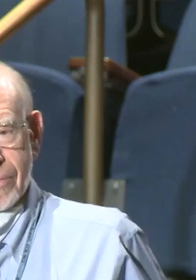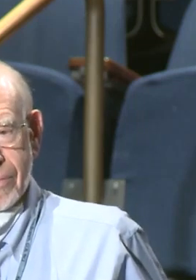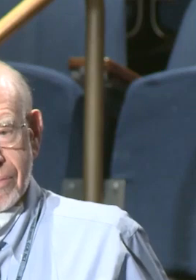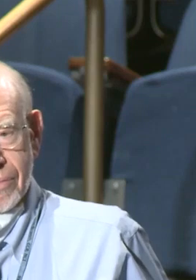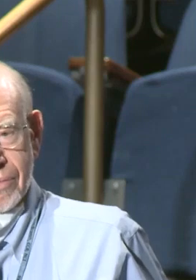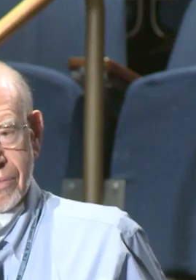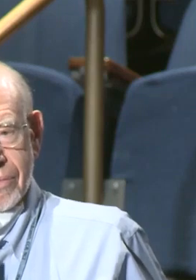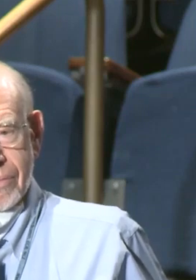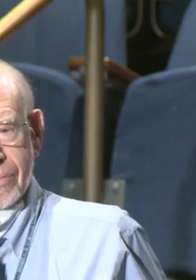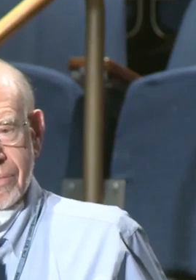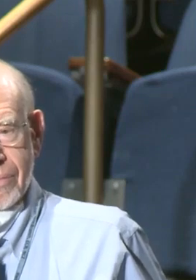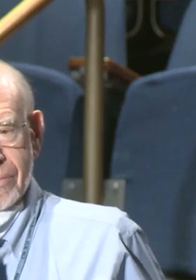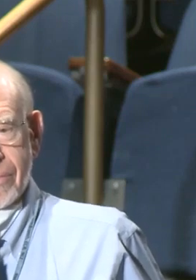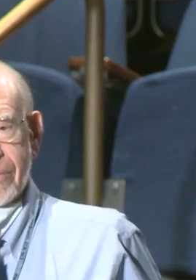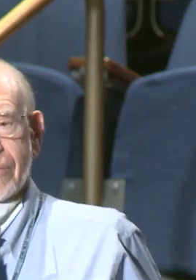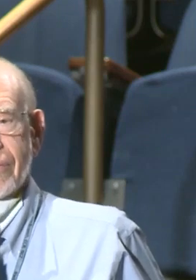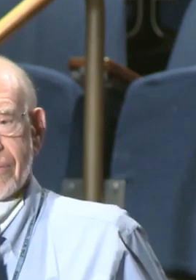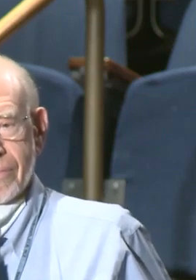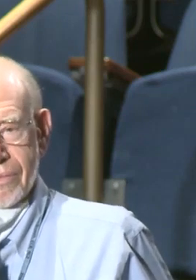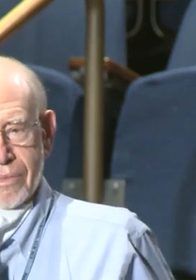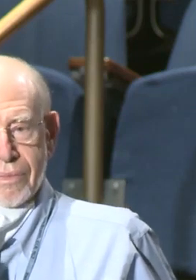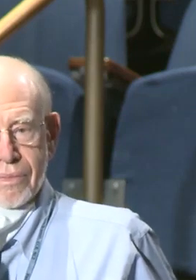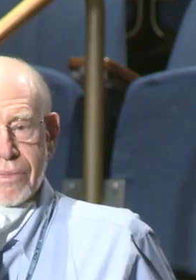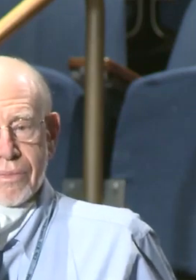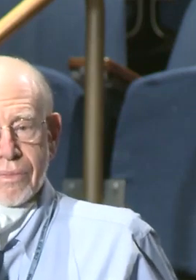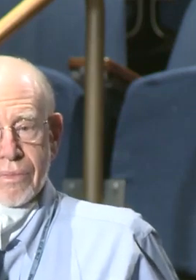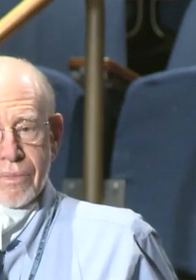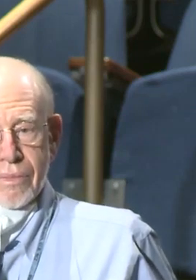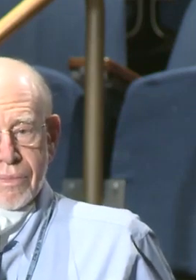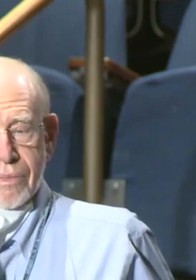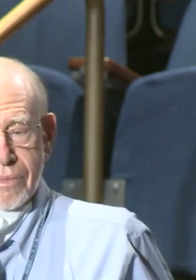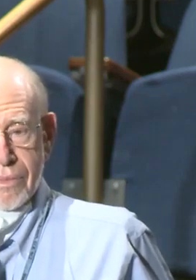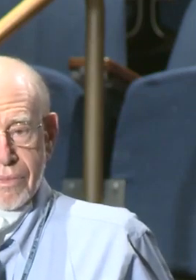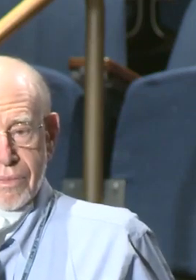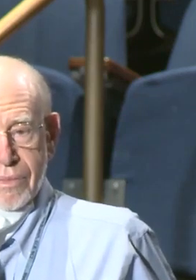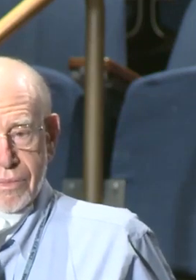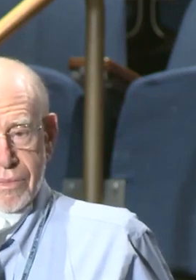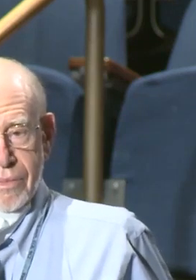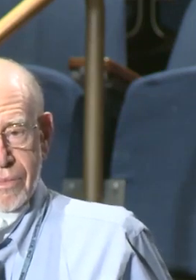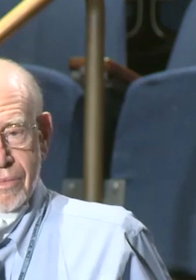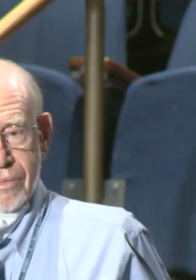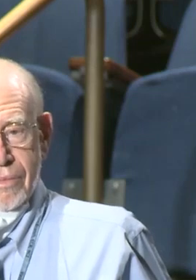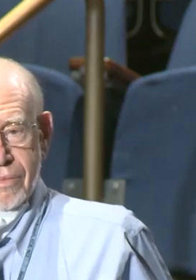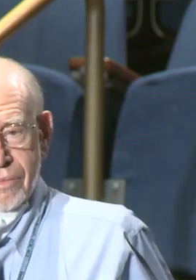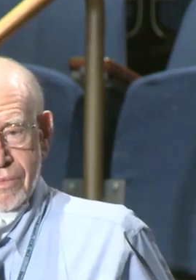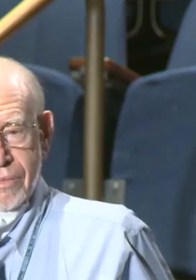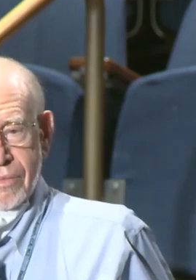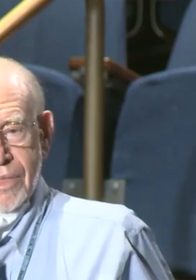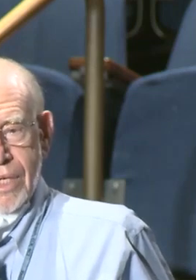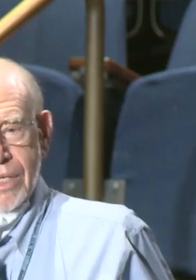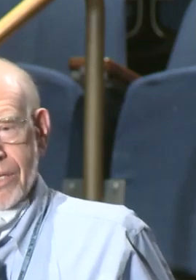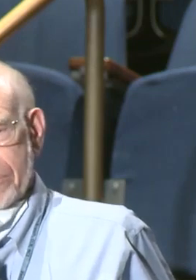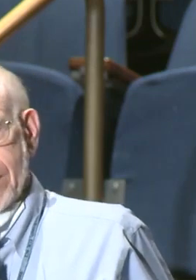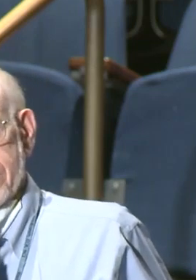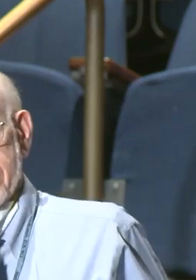FOCUSED ON INTERFERON BETA NOT SO MUCH ALPHA INTERESTED MOSTLY. WE GET RID OF CDAS IF THEY DO NOT WORK. WE DID NOT